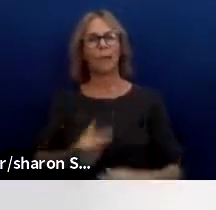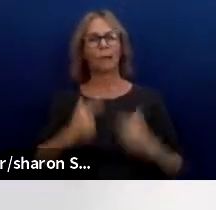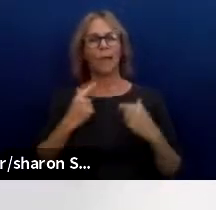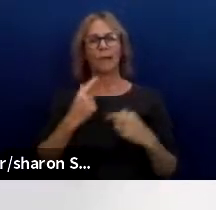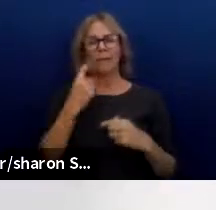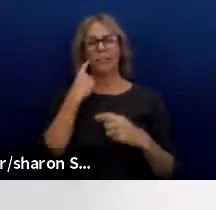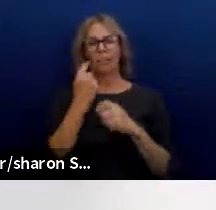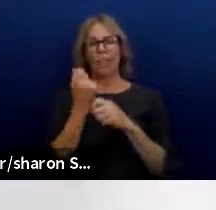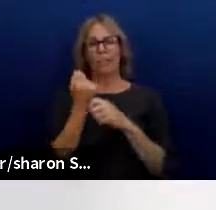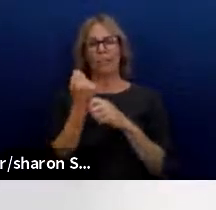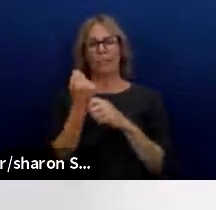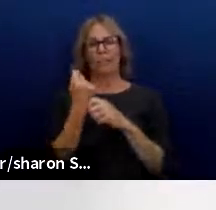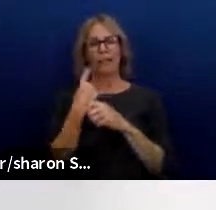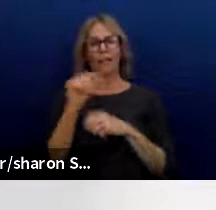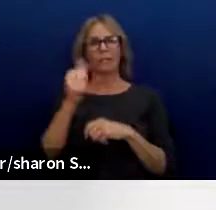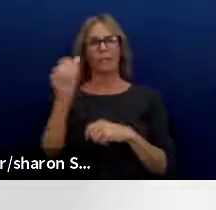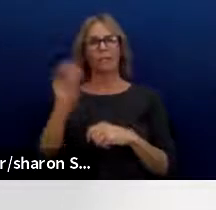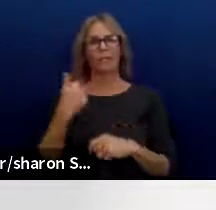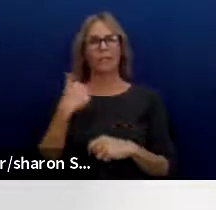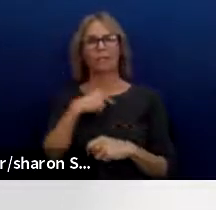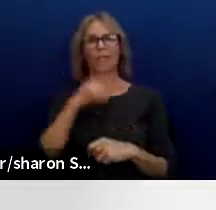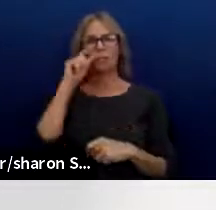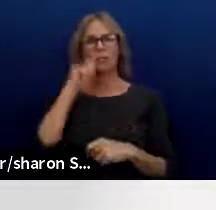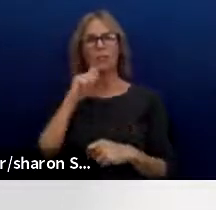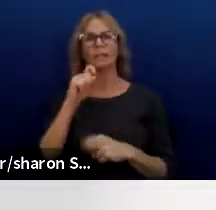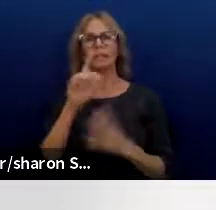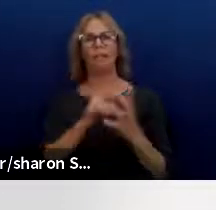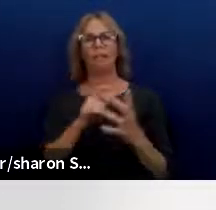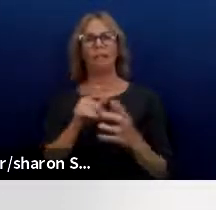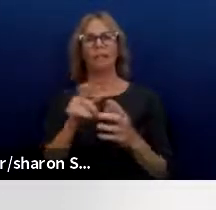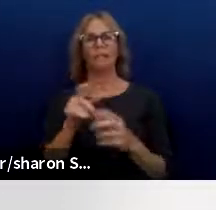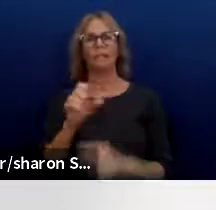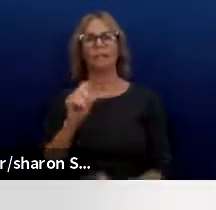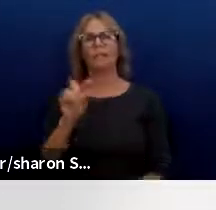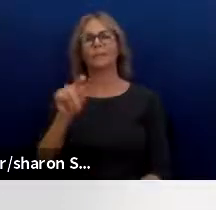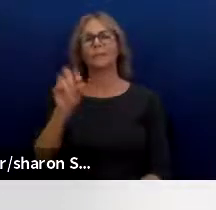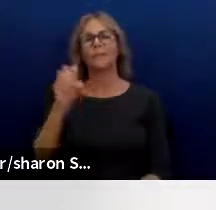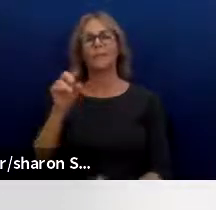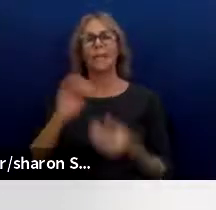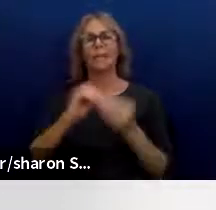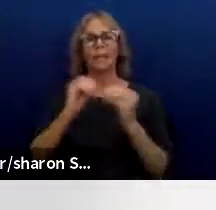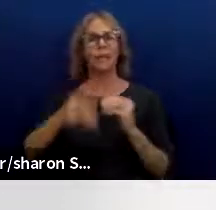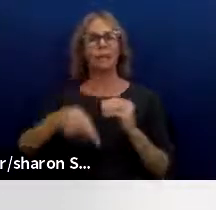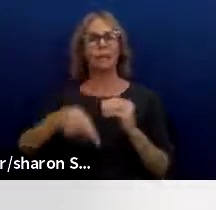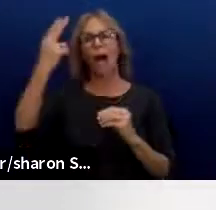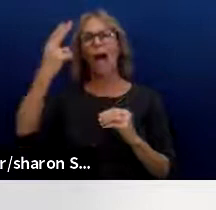10% of us were sexually assaulted. And these rates are so much higher for trans people of color who have to turn to sex work for their